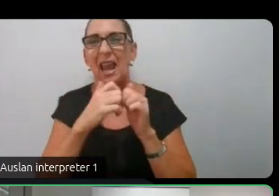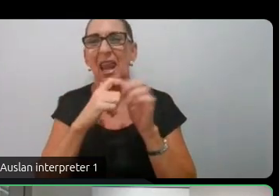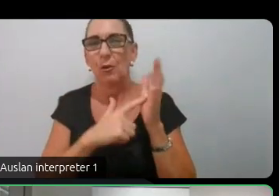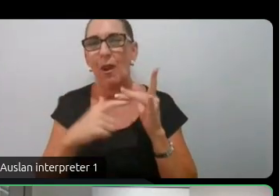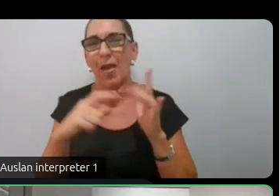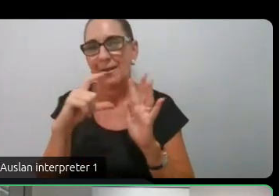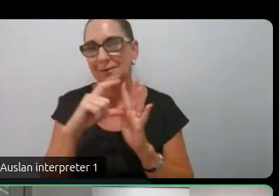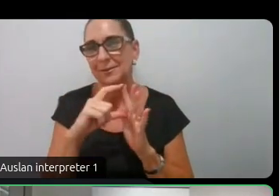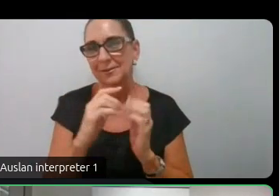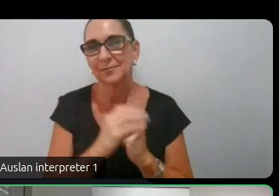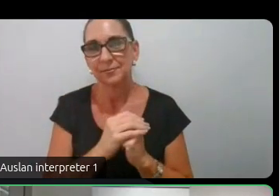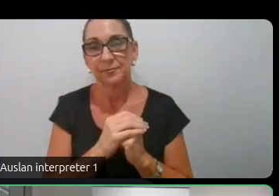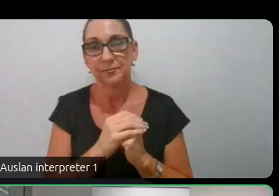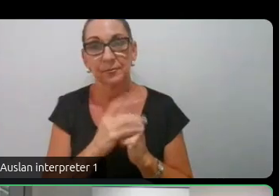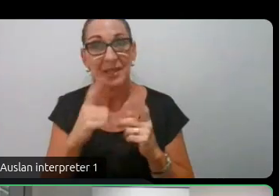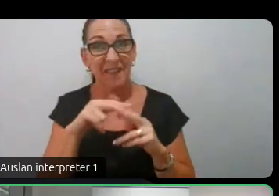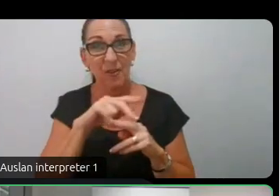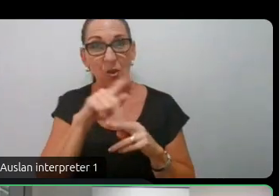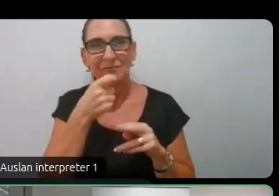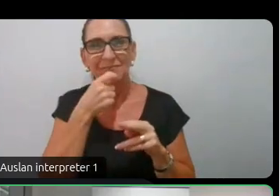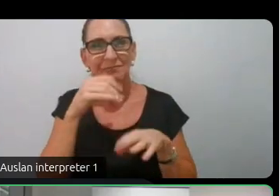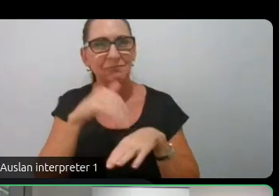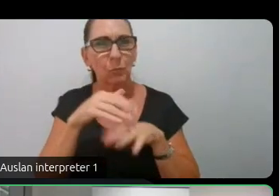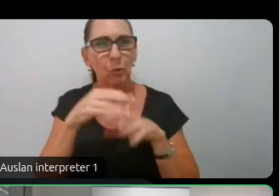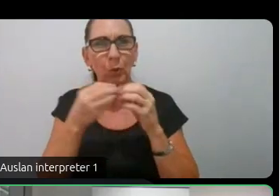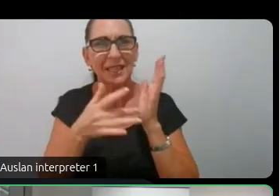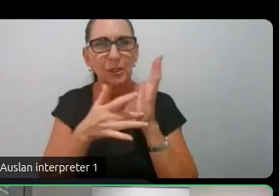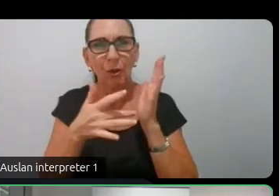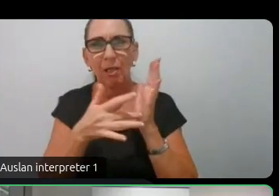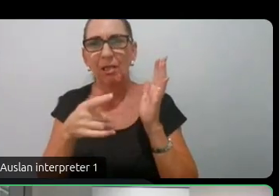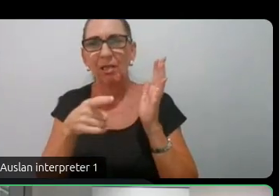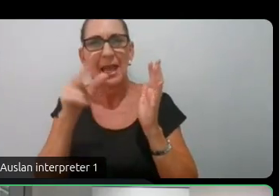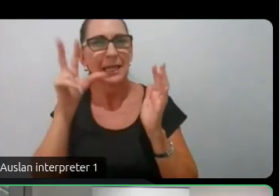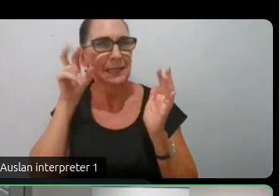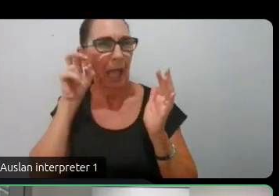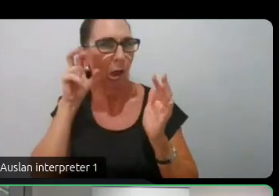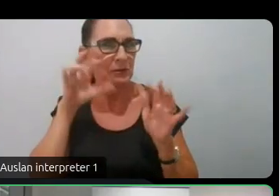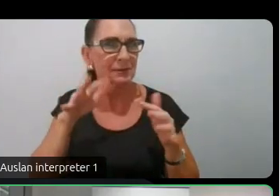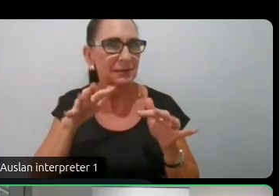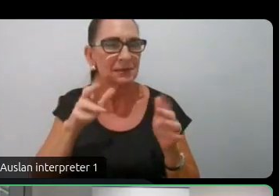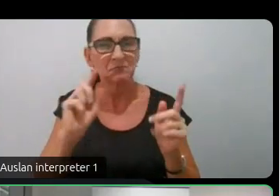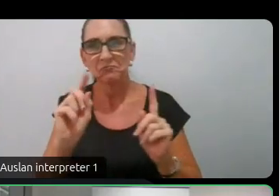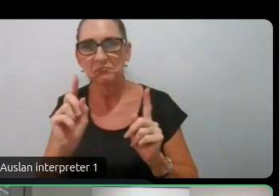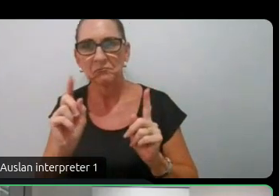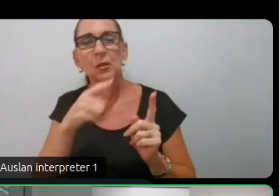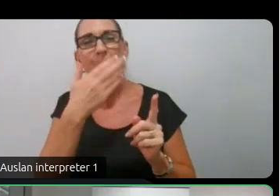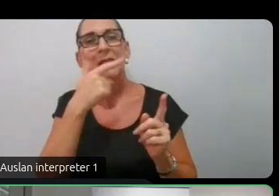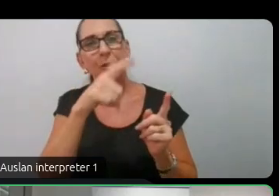have any technical issues today with your webinar sound, um you will need to contact GoTo webinar